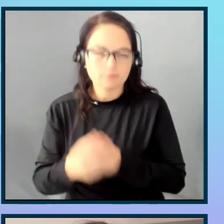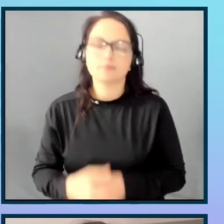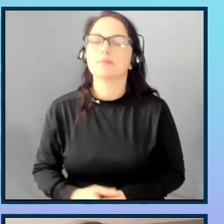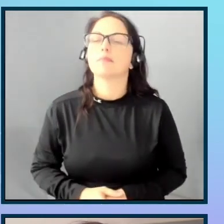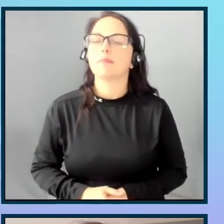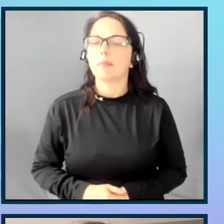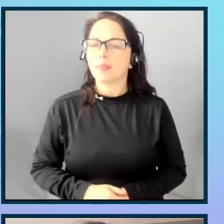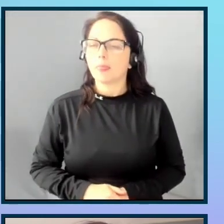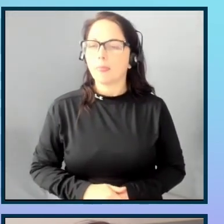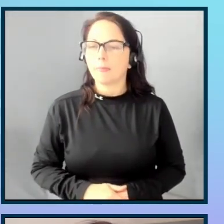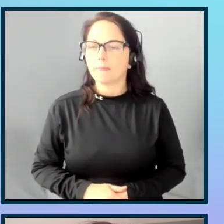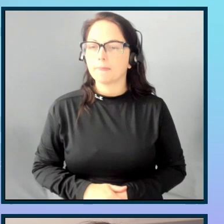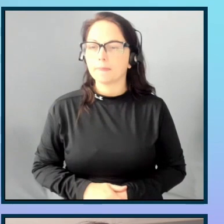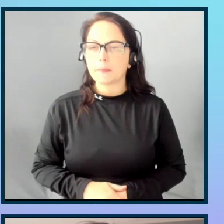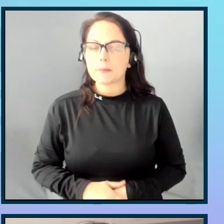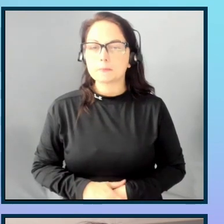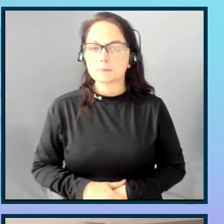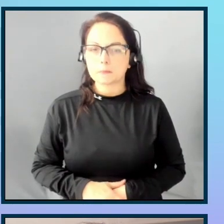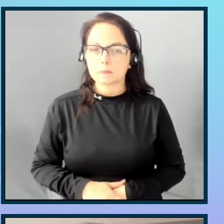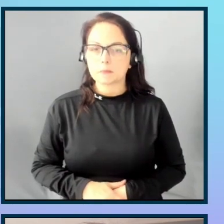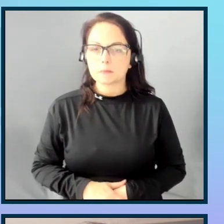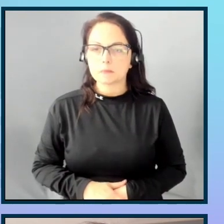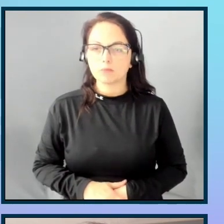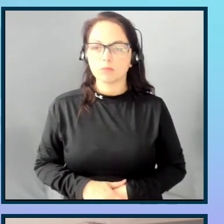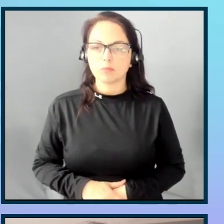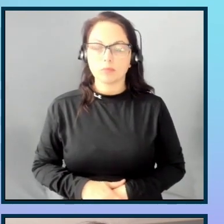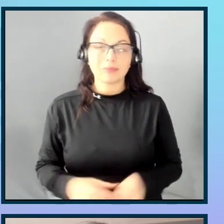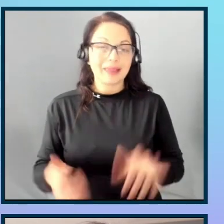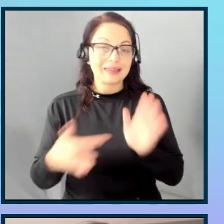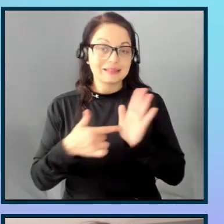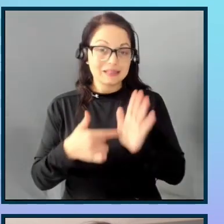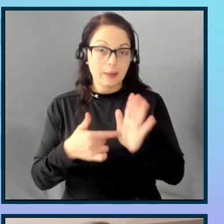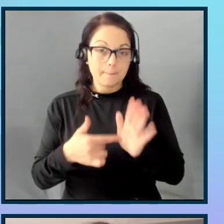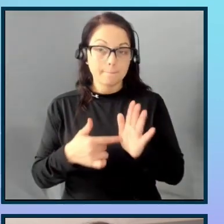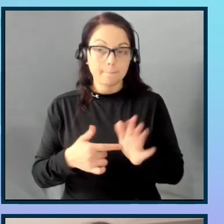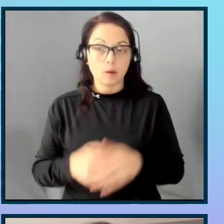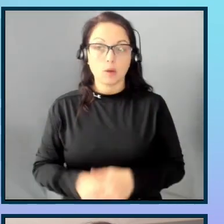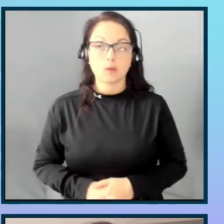An example of an outcome here is heading organized content.